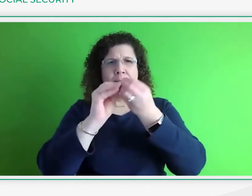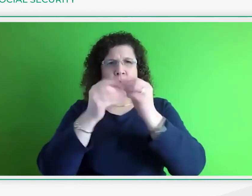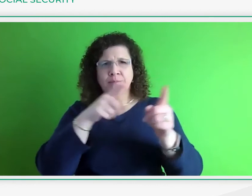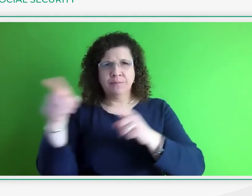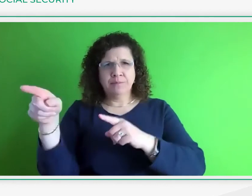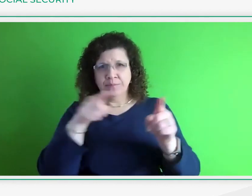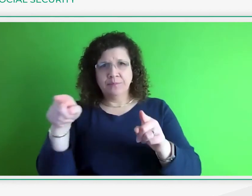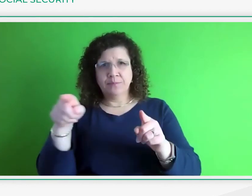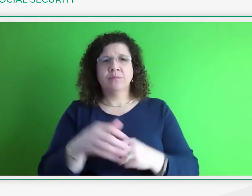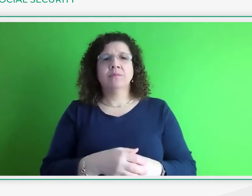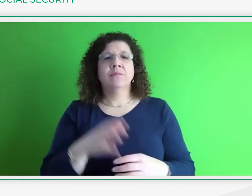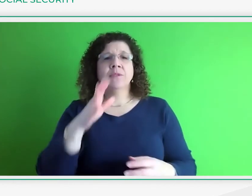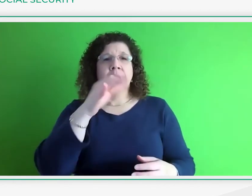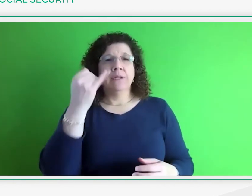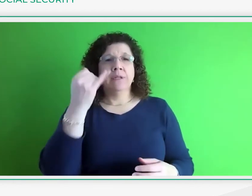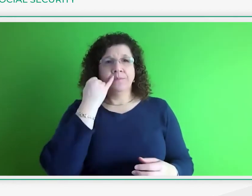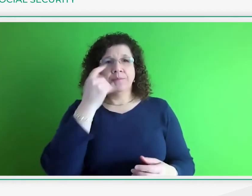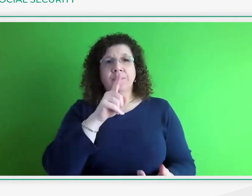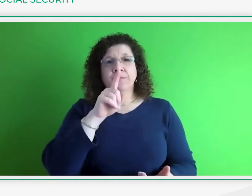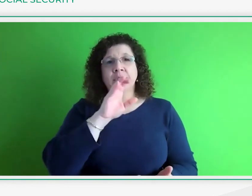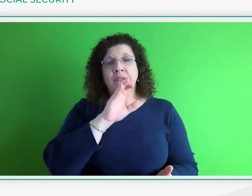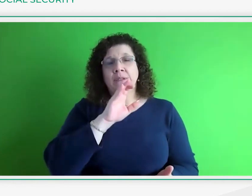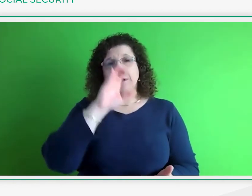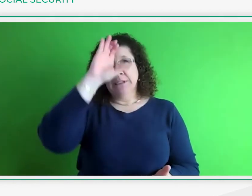You can see the different numbers here.